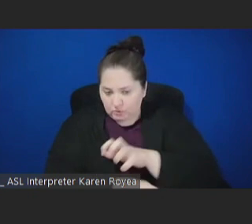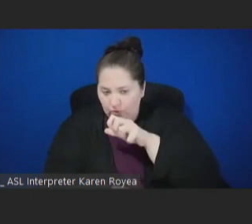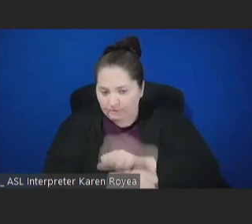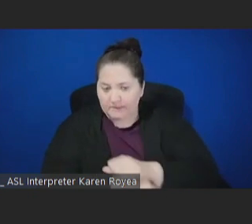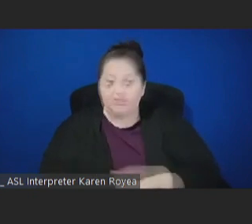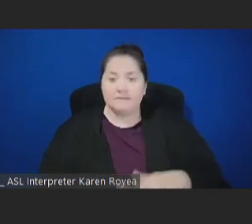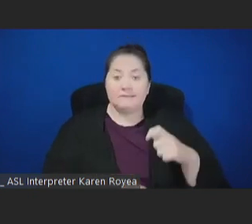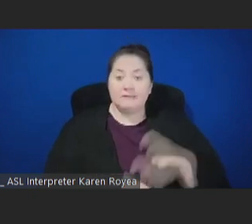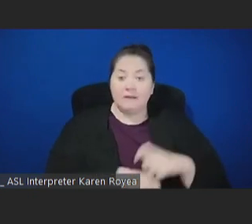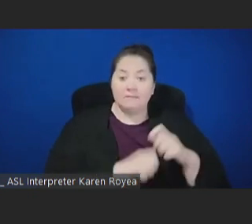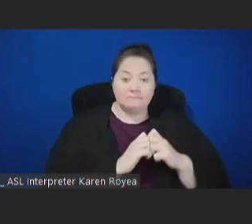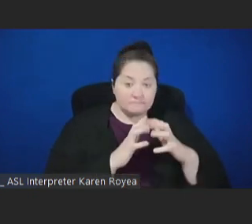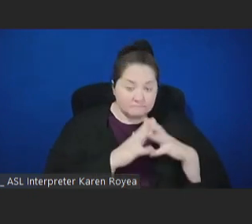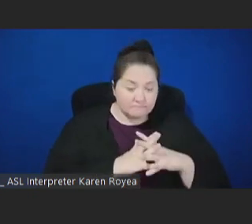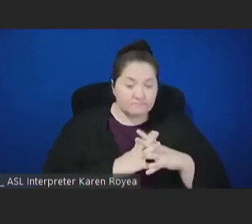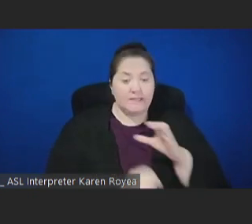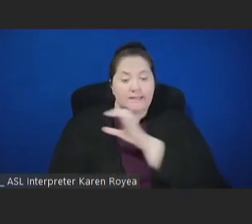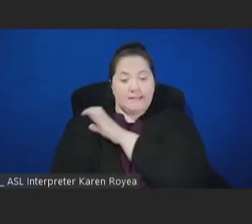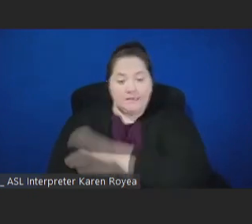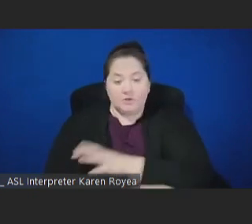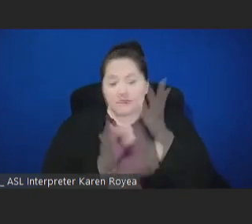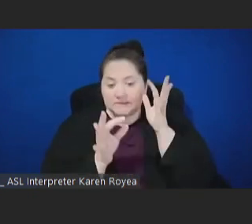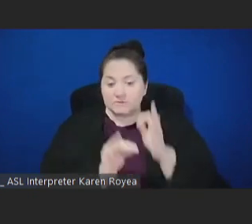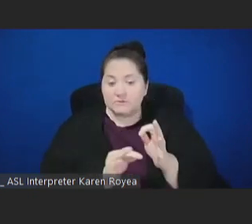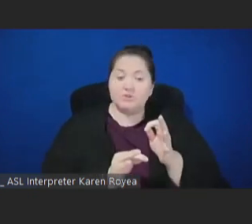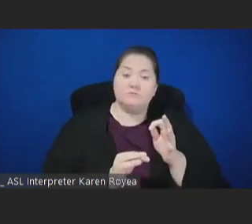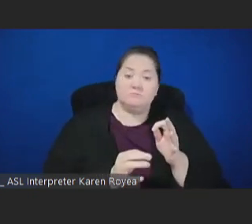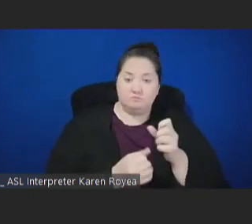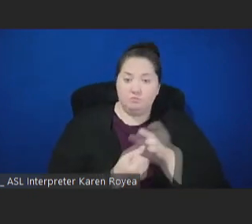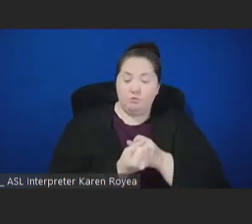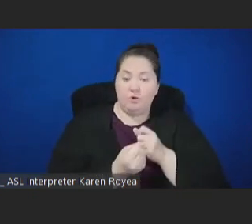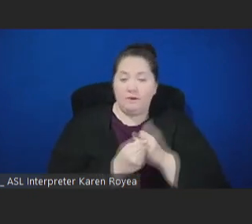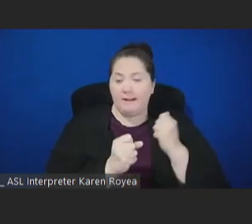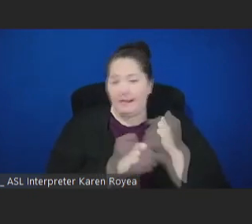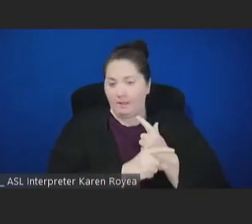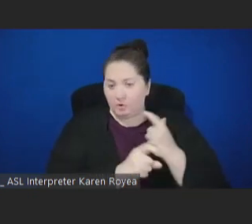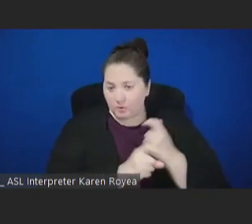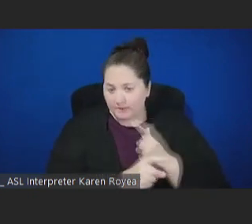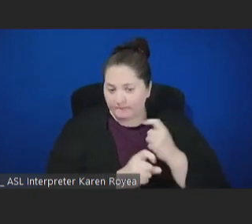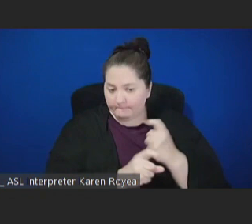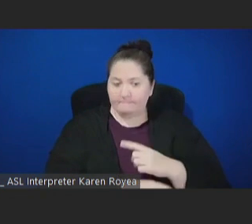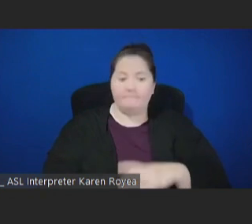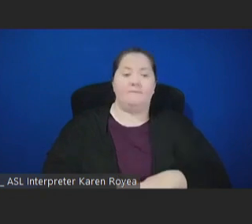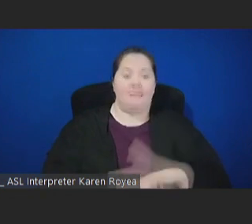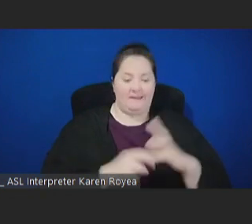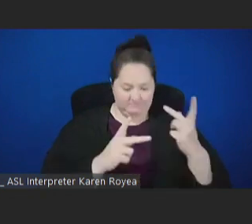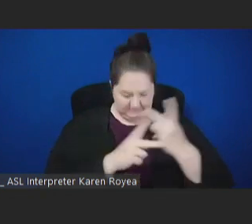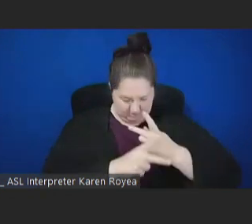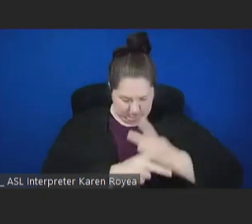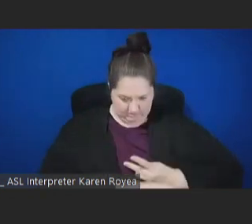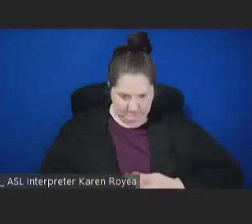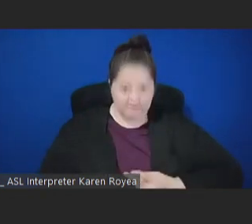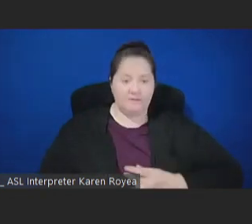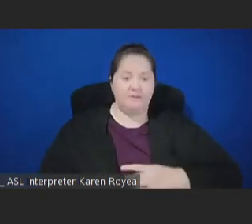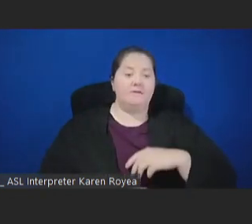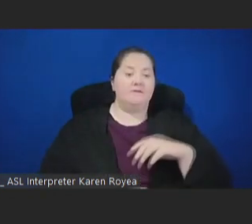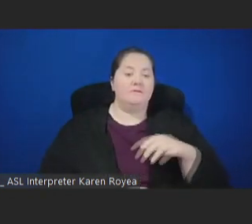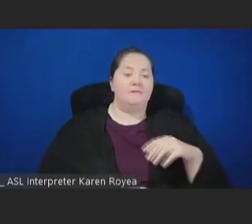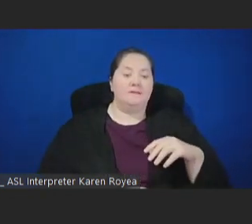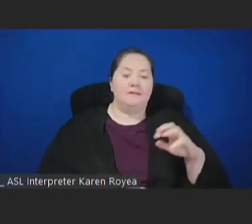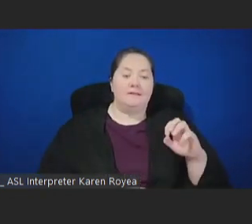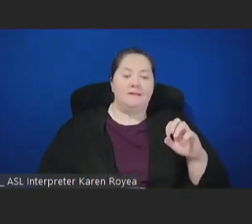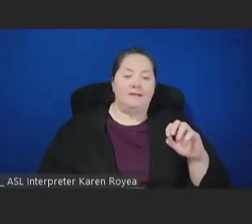clinical decision support algorithm called the immunization calculation engine, ICE, forecaster.